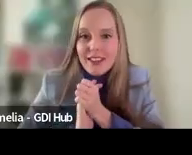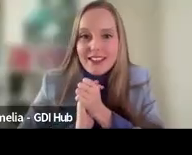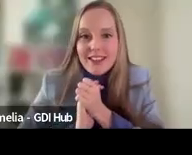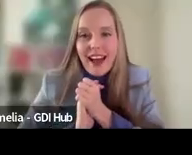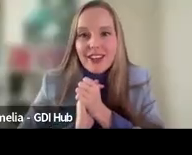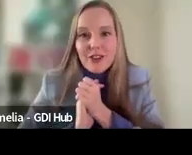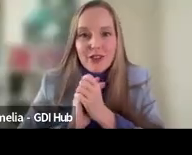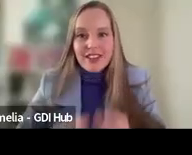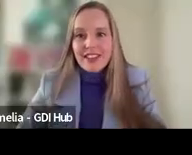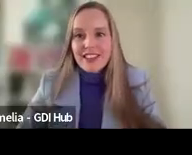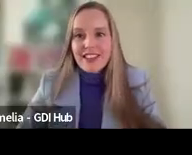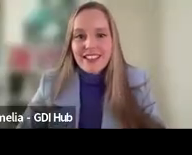practice at universities.